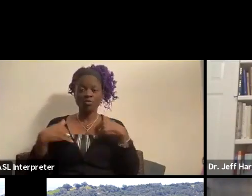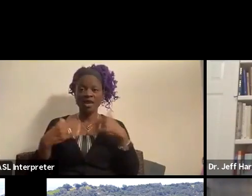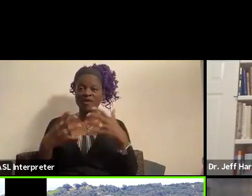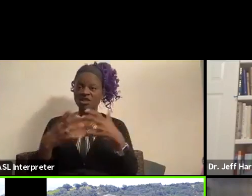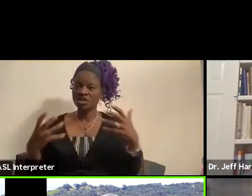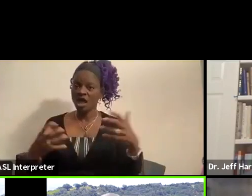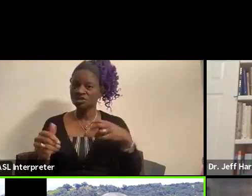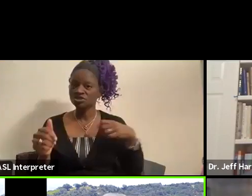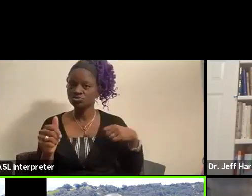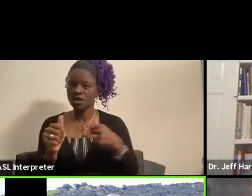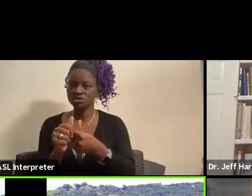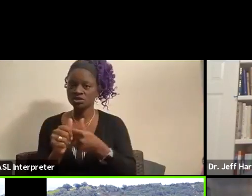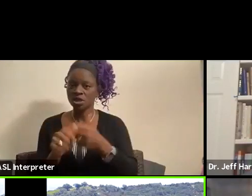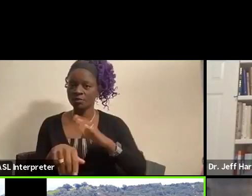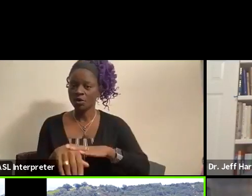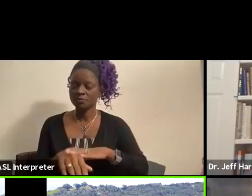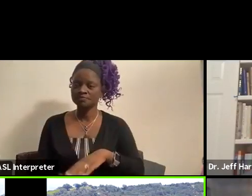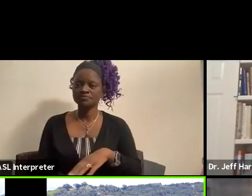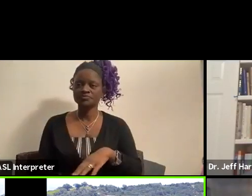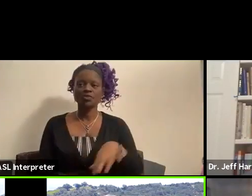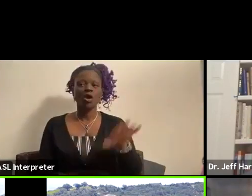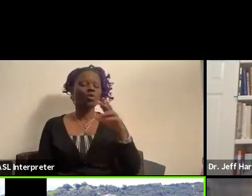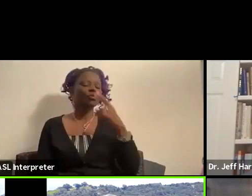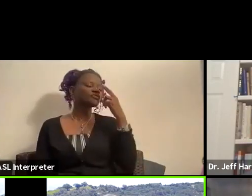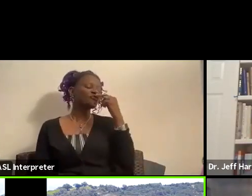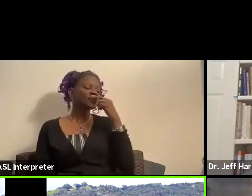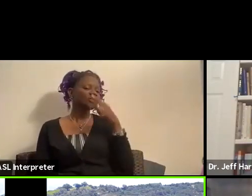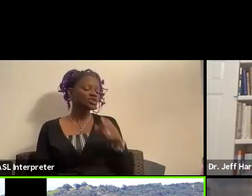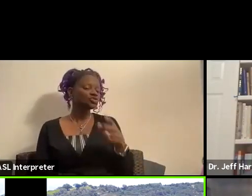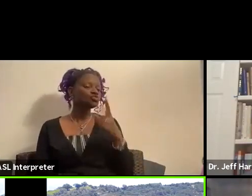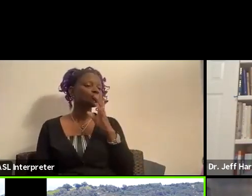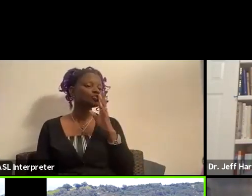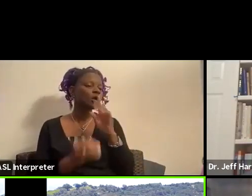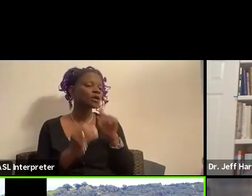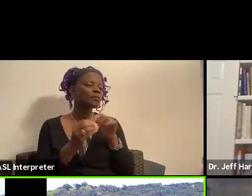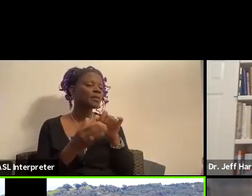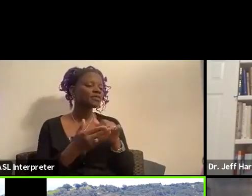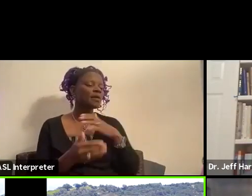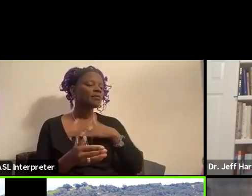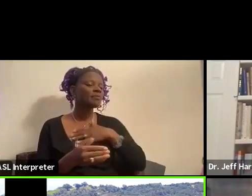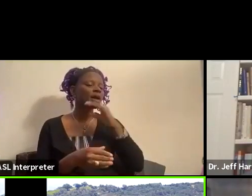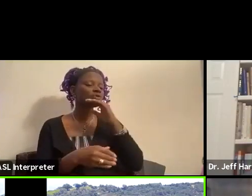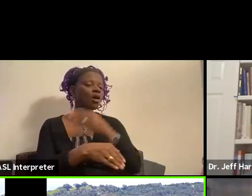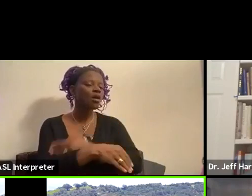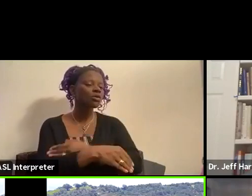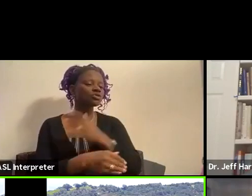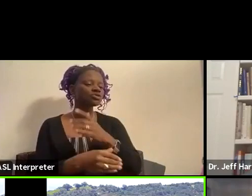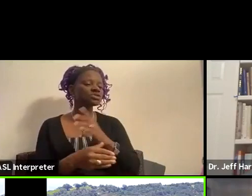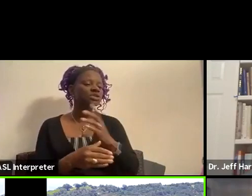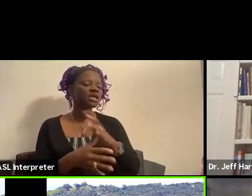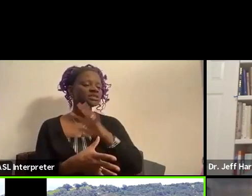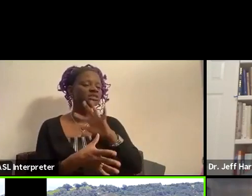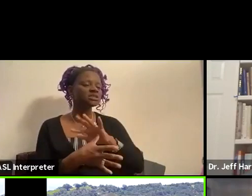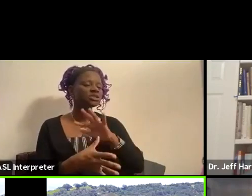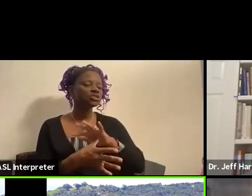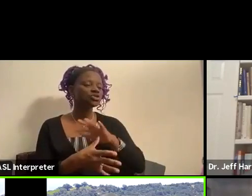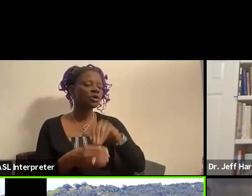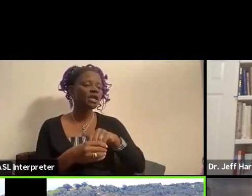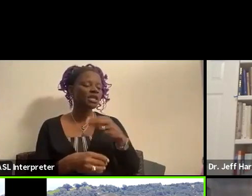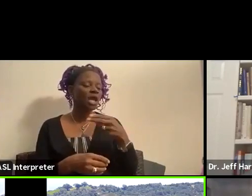It's funny you mention that I have a senior my daughter is a senior in high school, and I asked her the other day if I was supposed to buy her a yearbook,